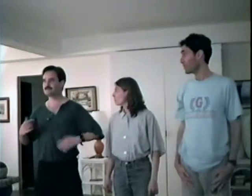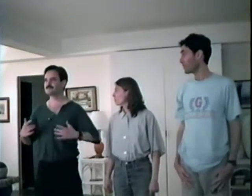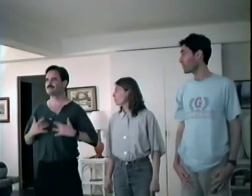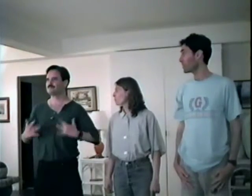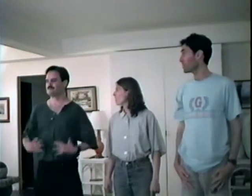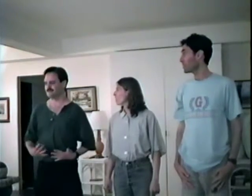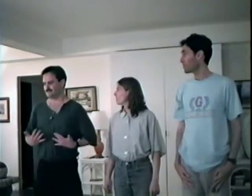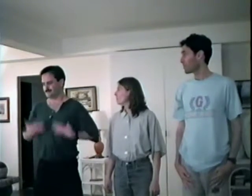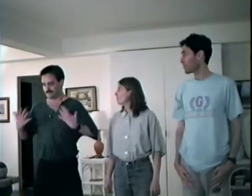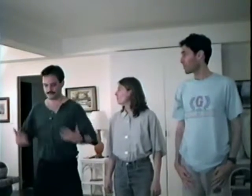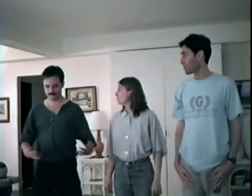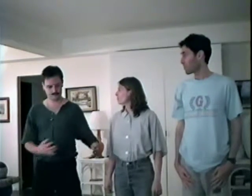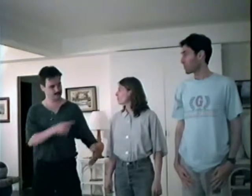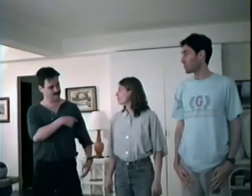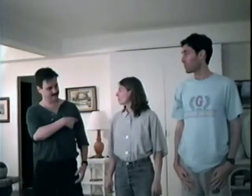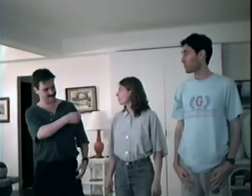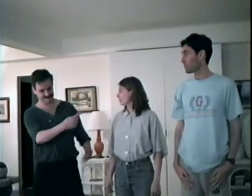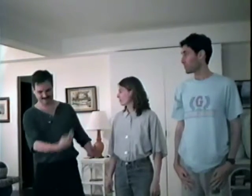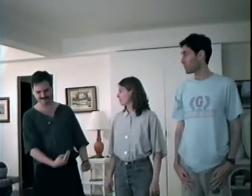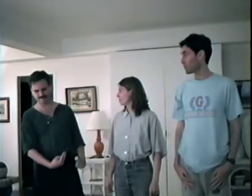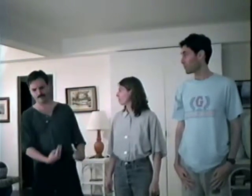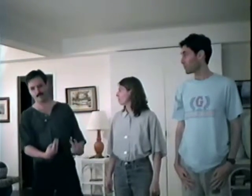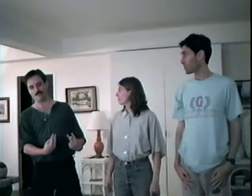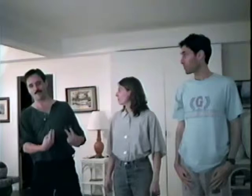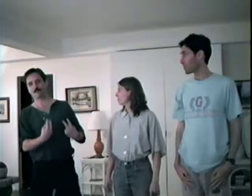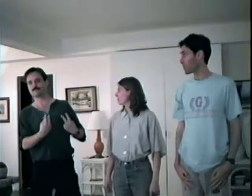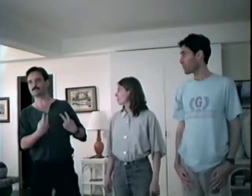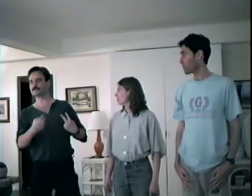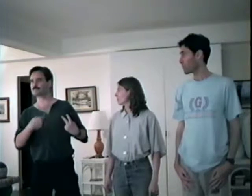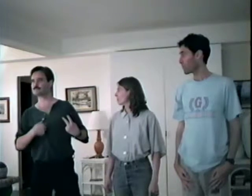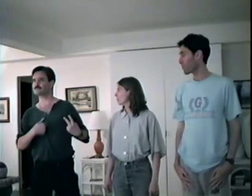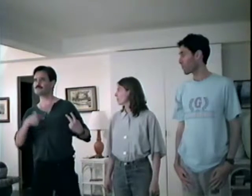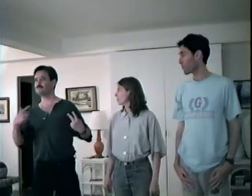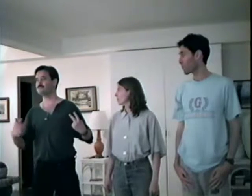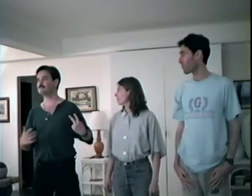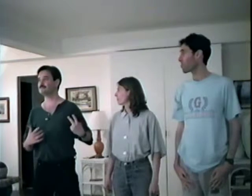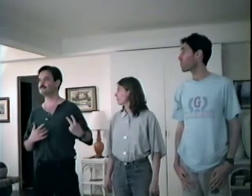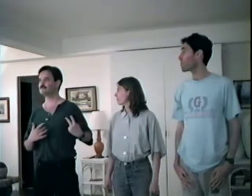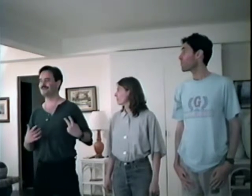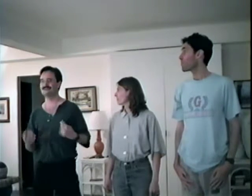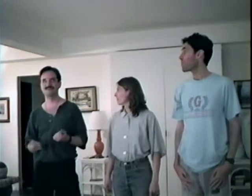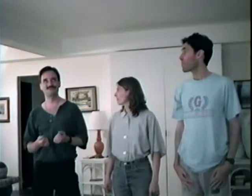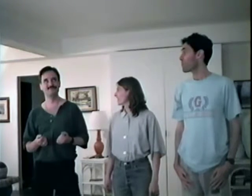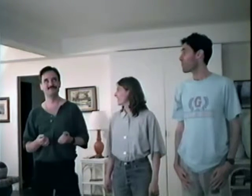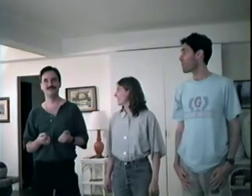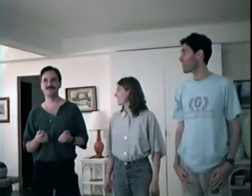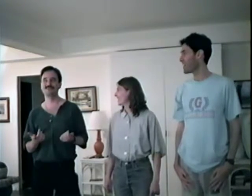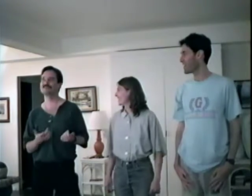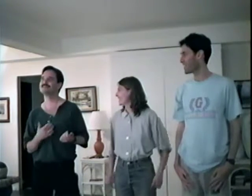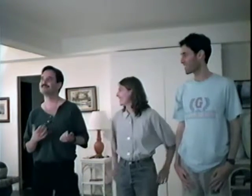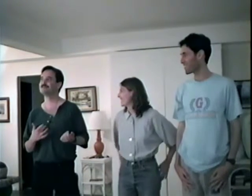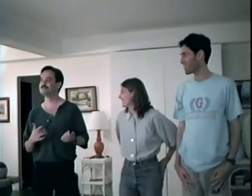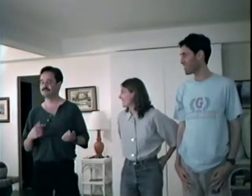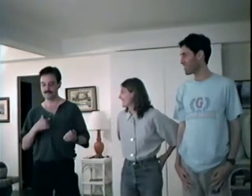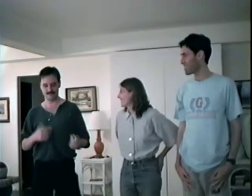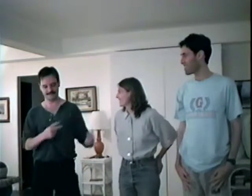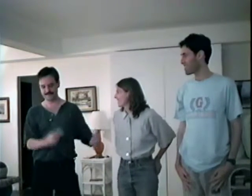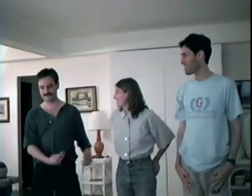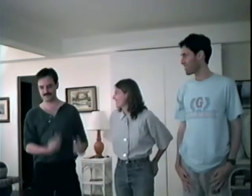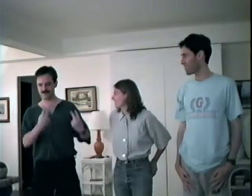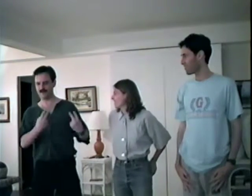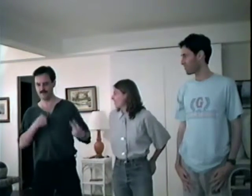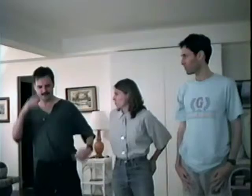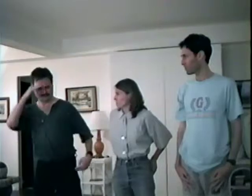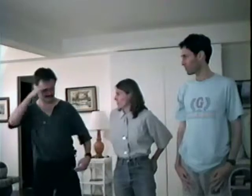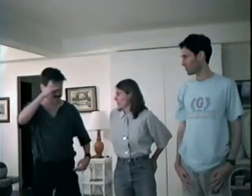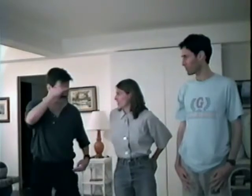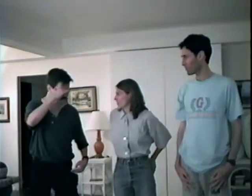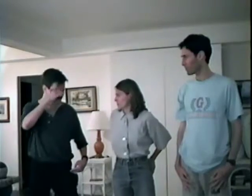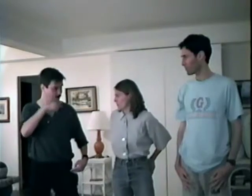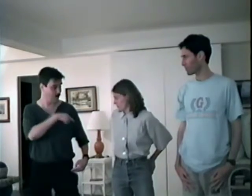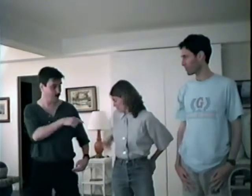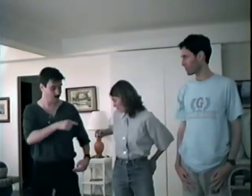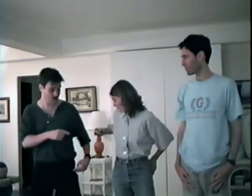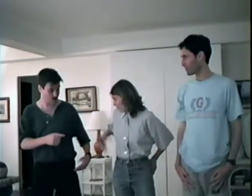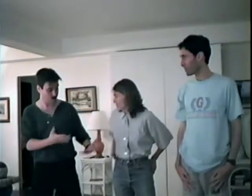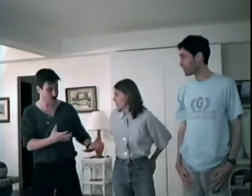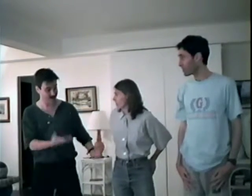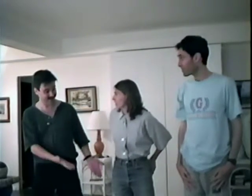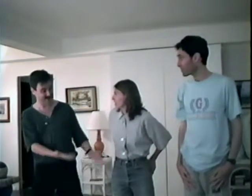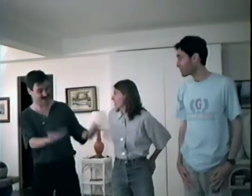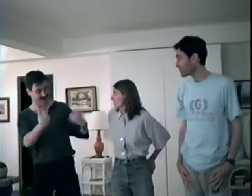High up and this light as I can be I must be a site lovely to see!